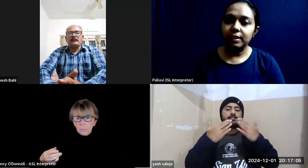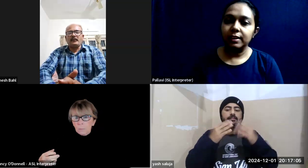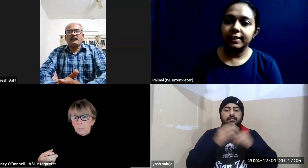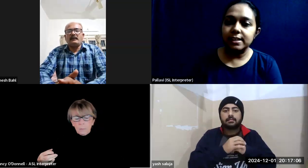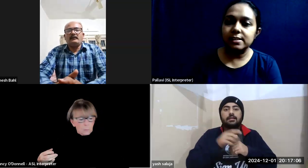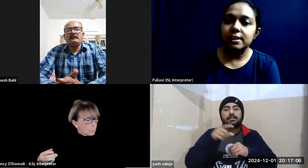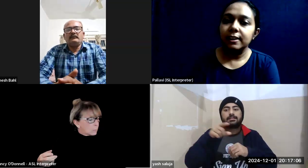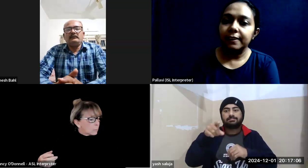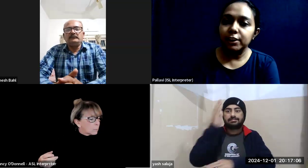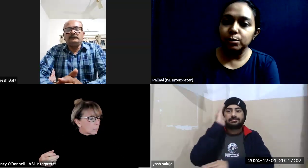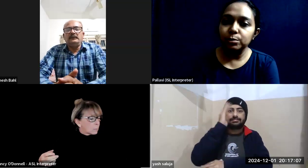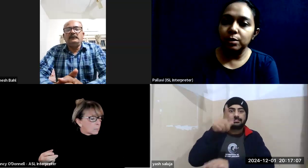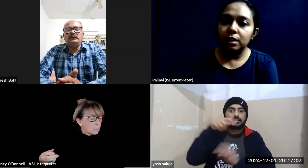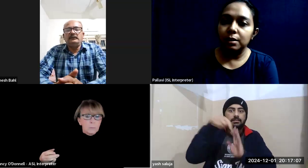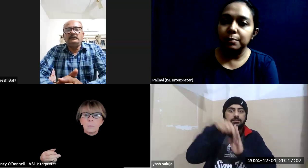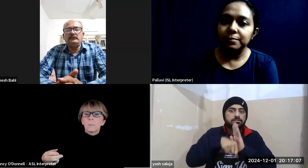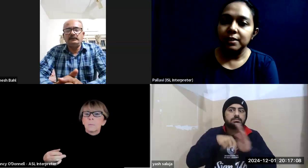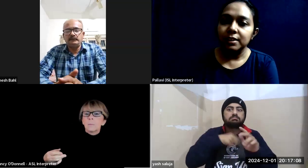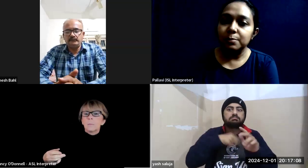[Interpreter speaking for Yash] Yes, thank you.